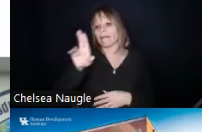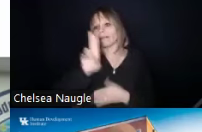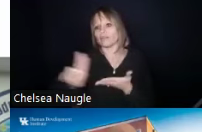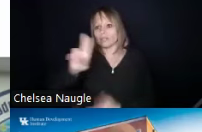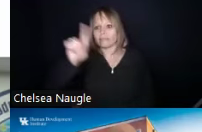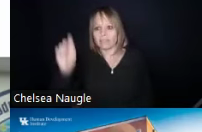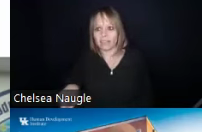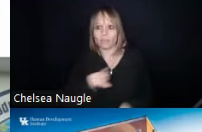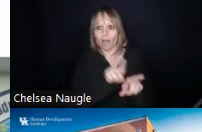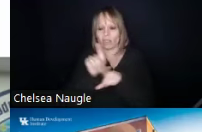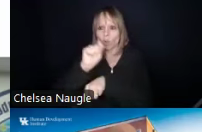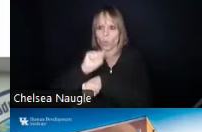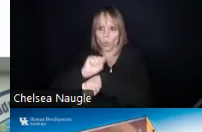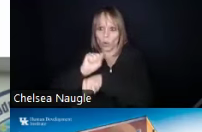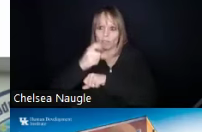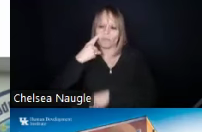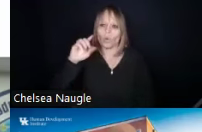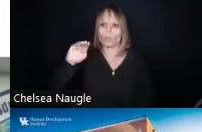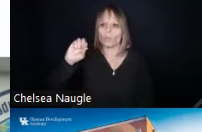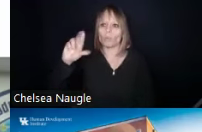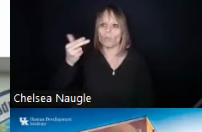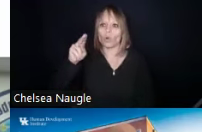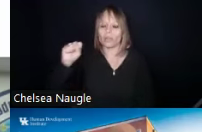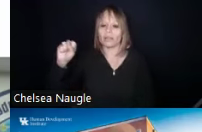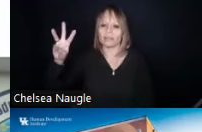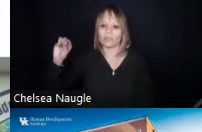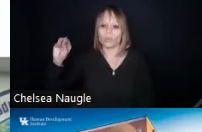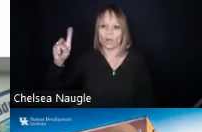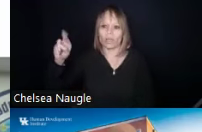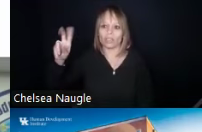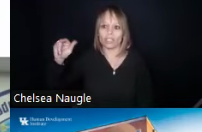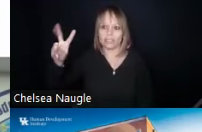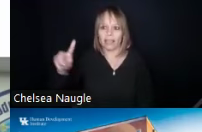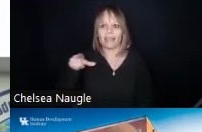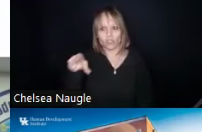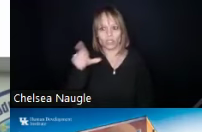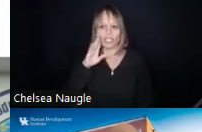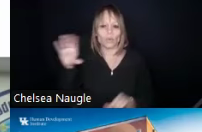contract with her as part of this study to do some photo work for me. Um, and then there's also, uh, I'll just mention